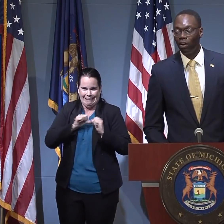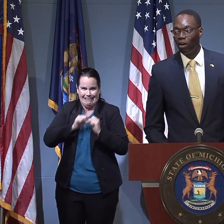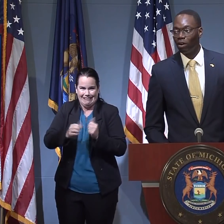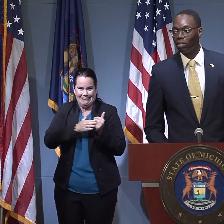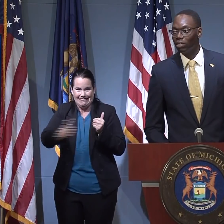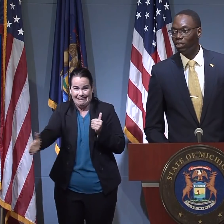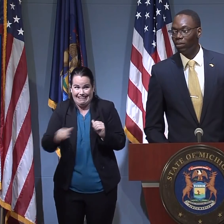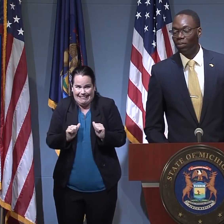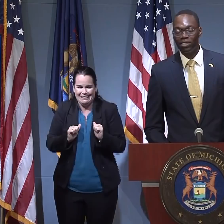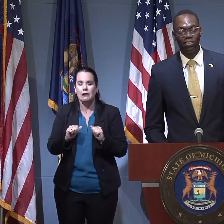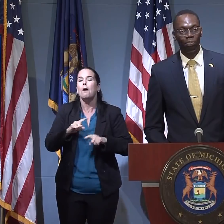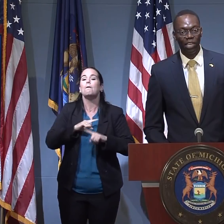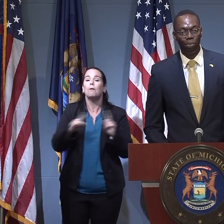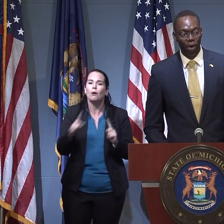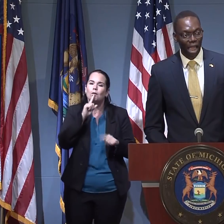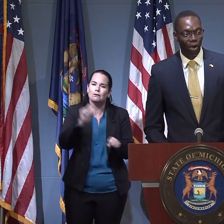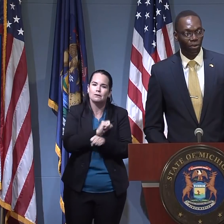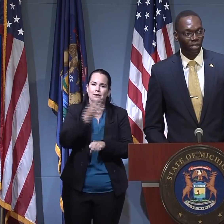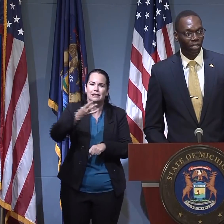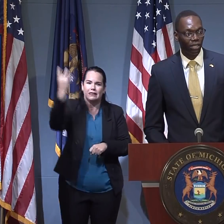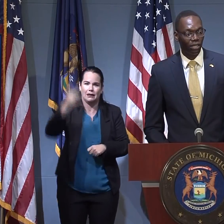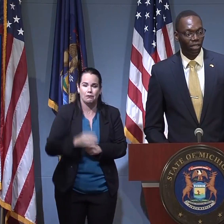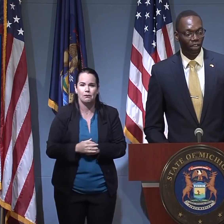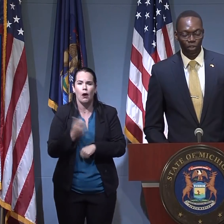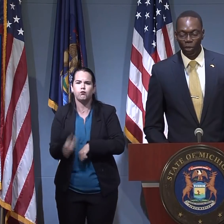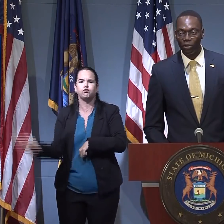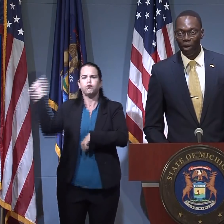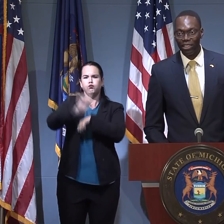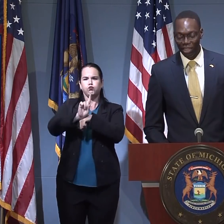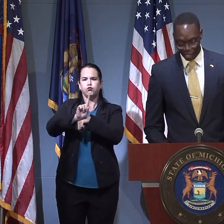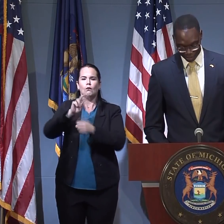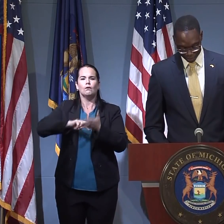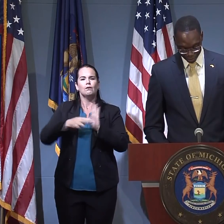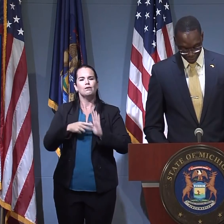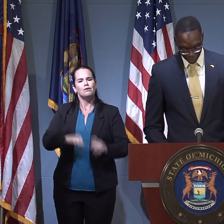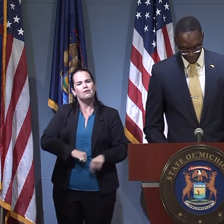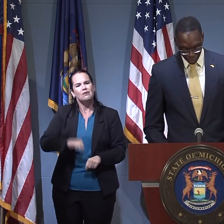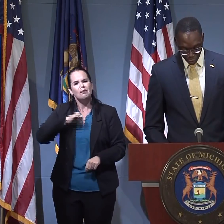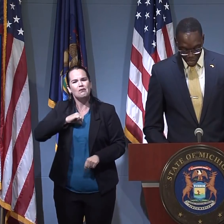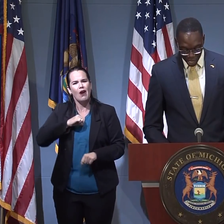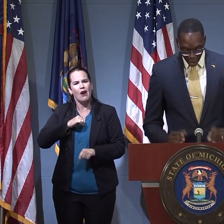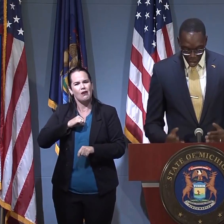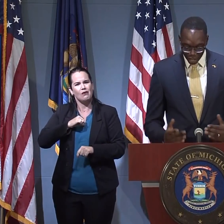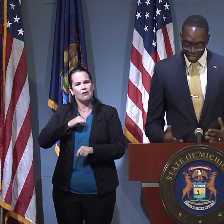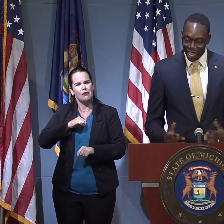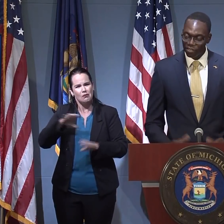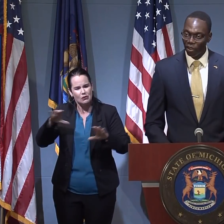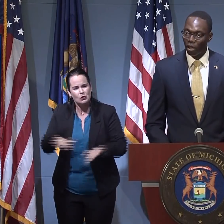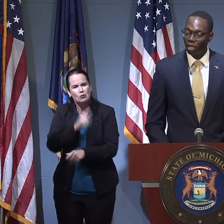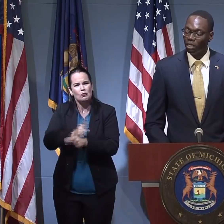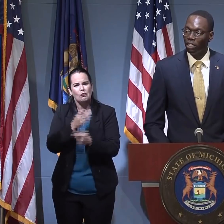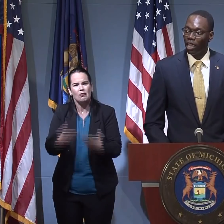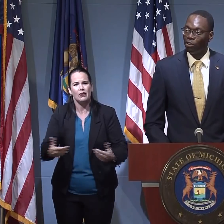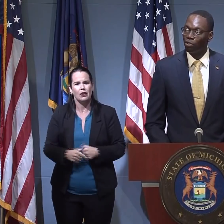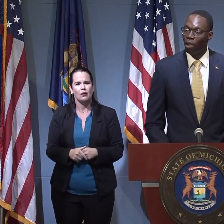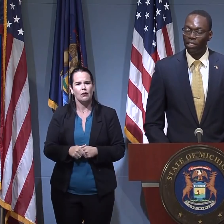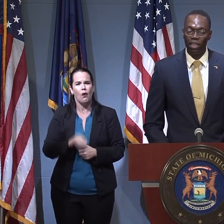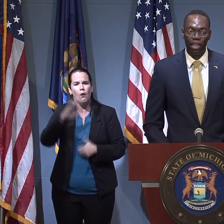LONG TIME. IT IS A REMINDER, STAND TALL, MEANS TO BE PROUD OF DOING THE